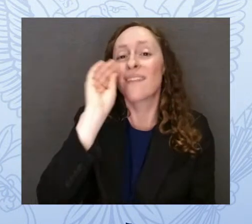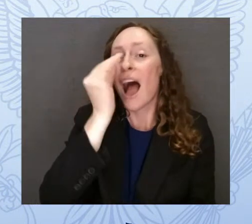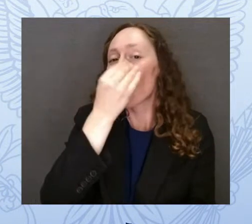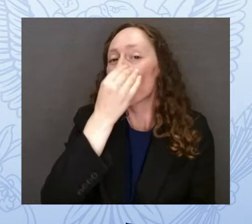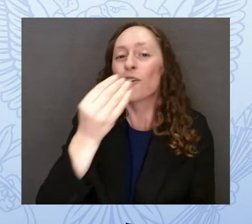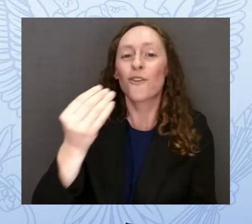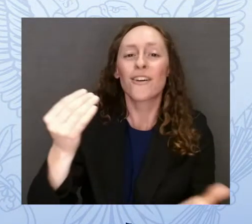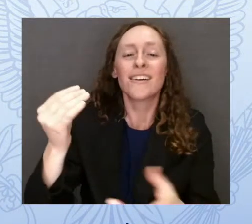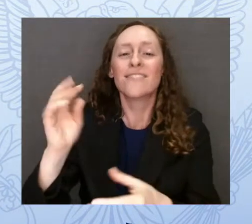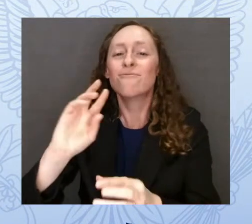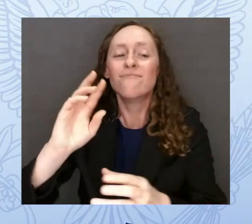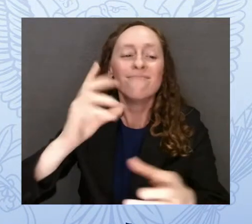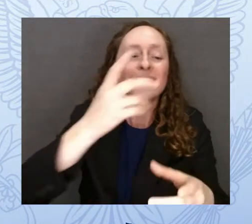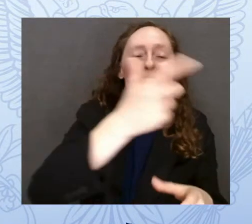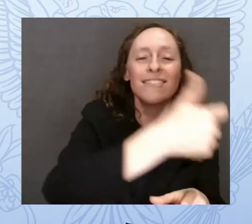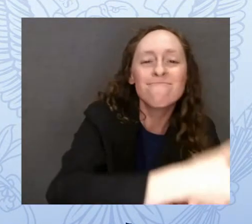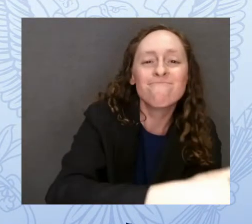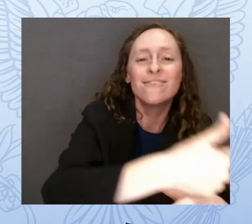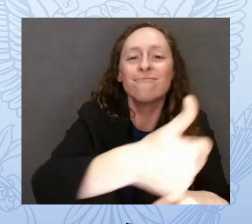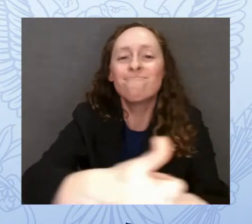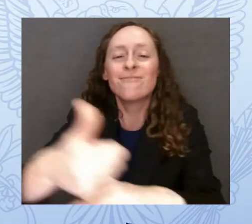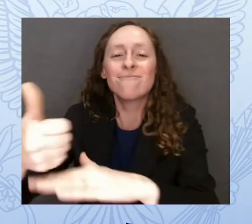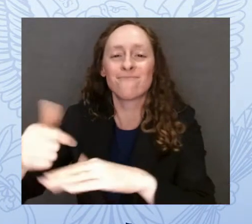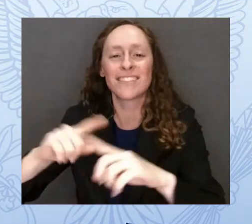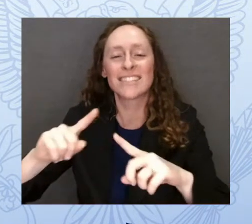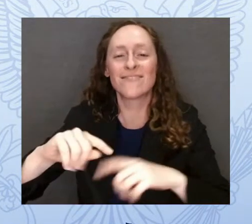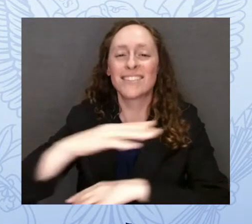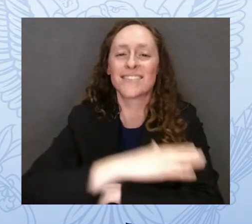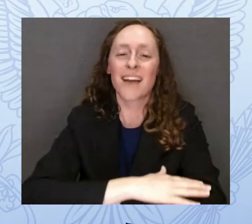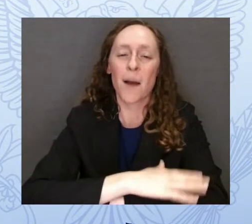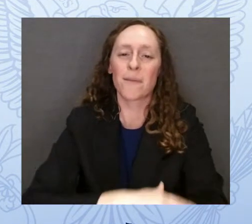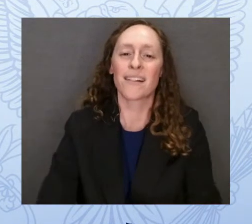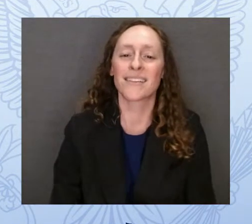It will feel as if someone has gone to their garden and cut flowers just for this event,